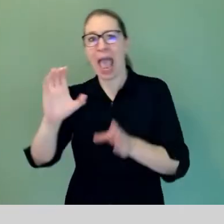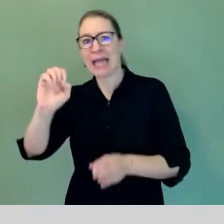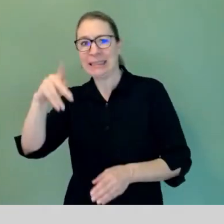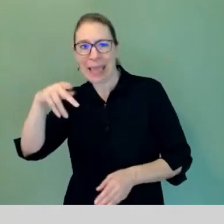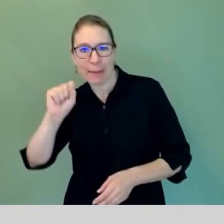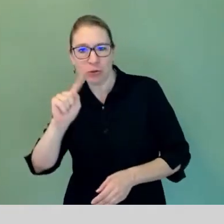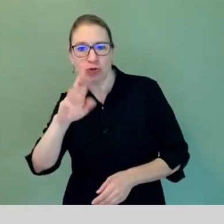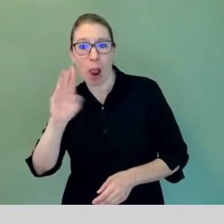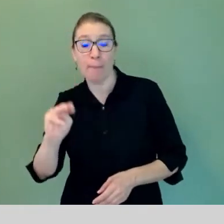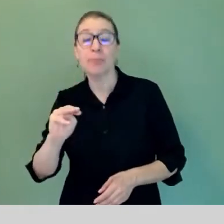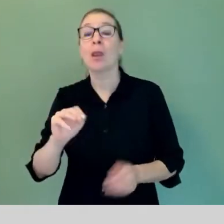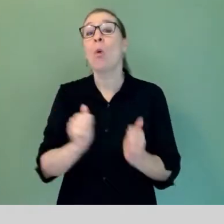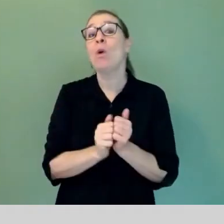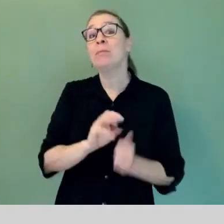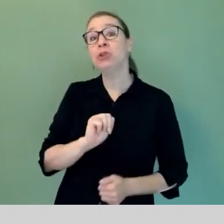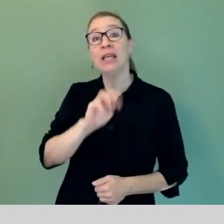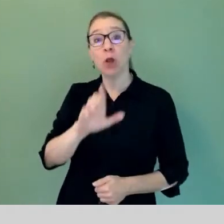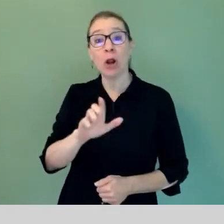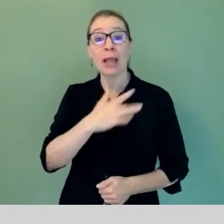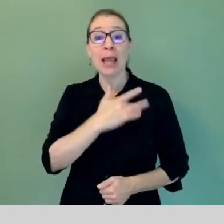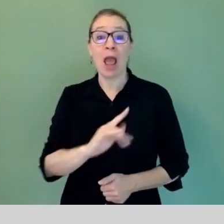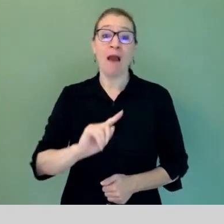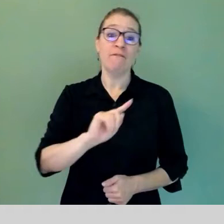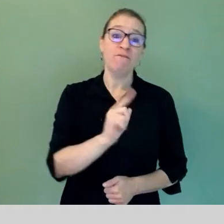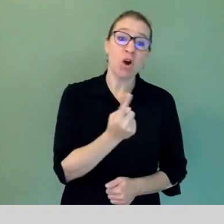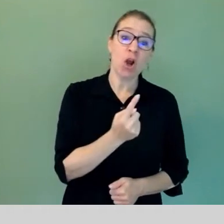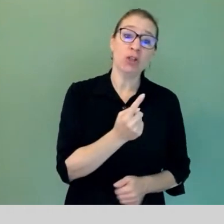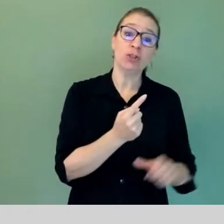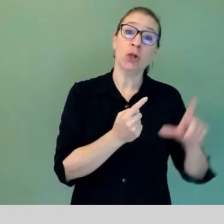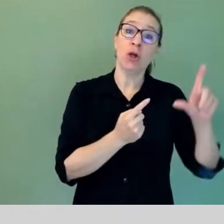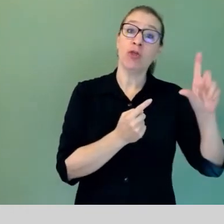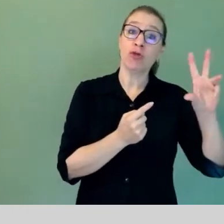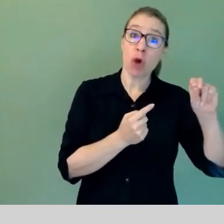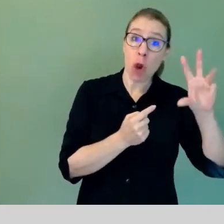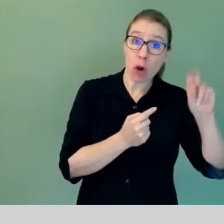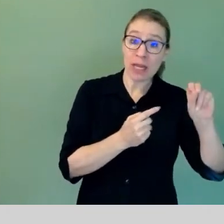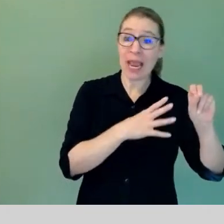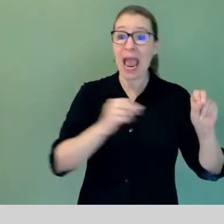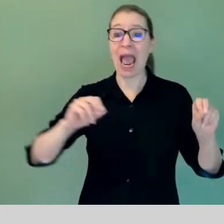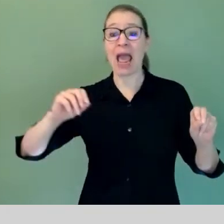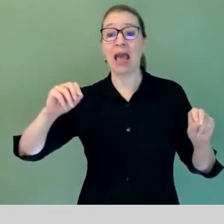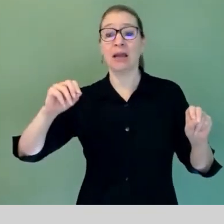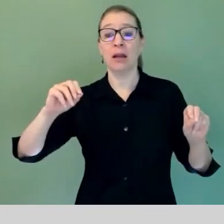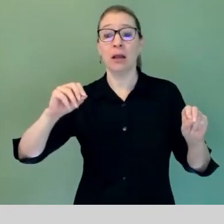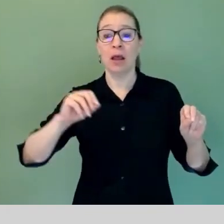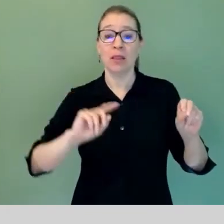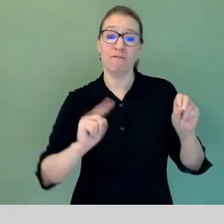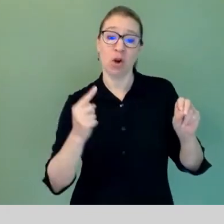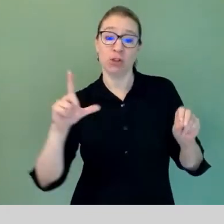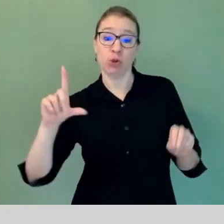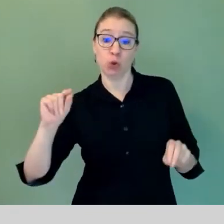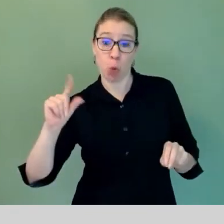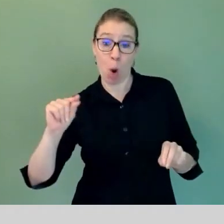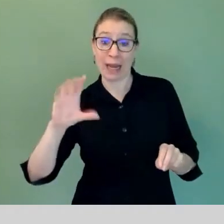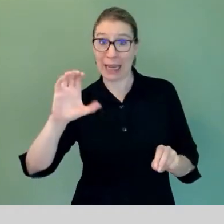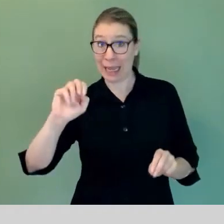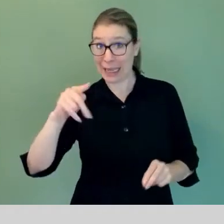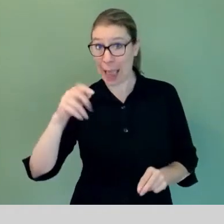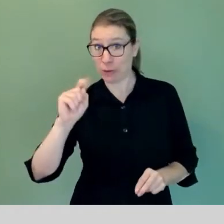how the cepstrum looks, and in machine learning, typically the first 13, sometimes the first 20 cepstrum coefficients are considered